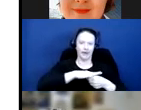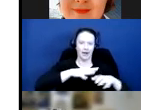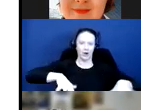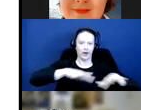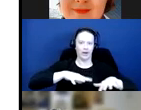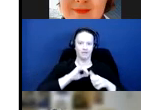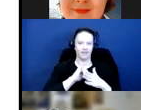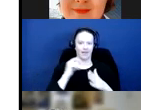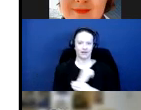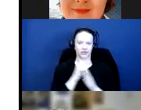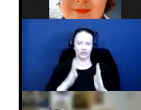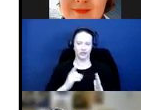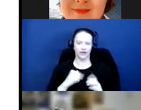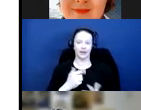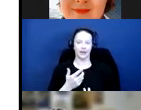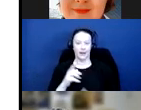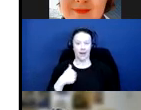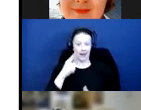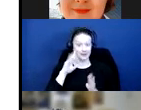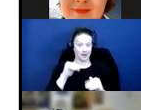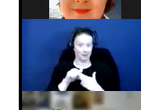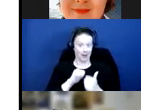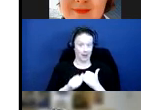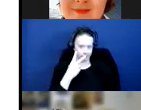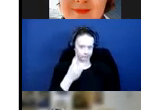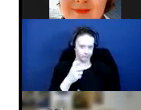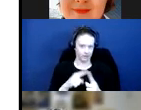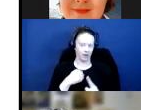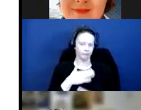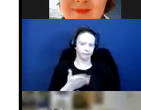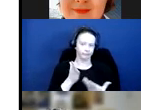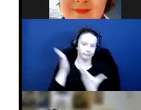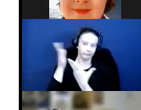So, what it takes to actually successfully get a bill